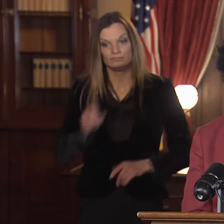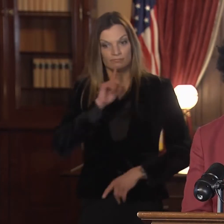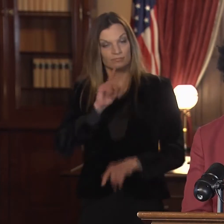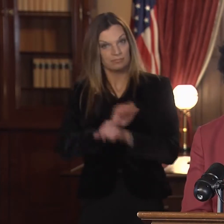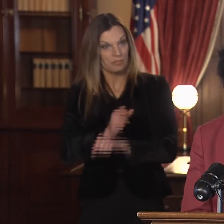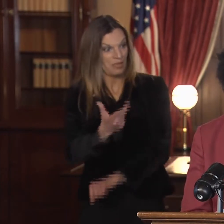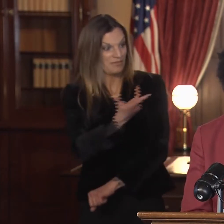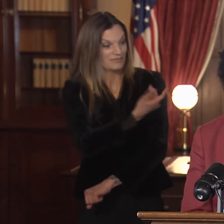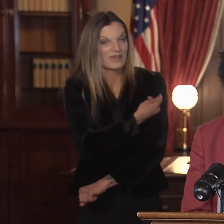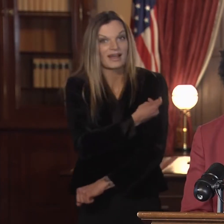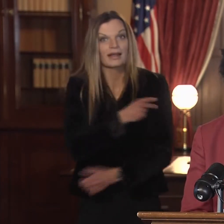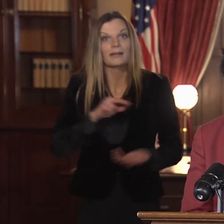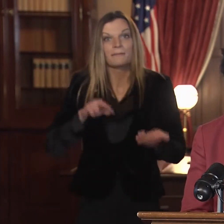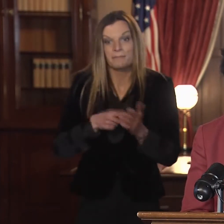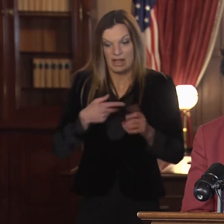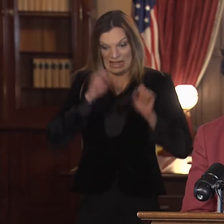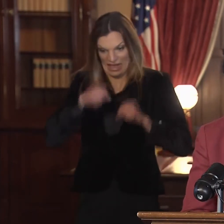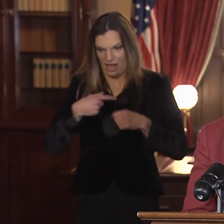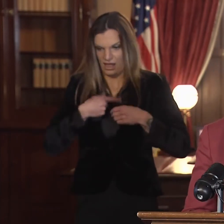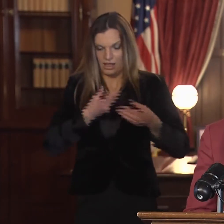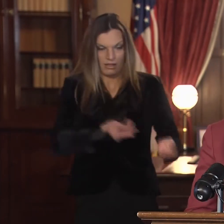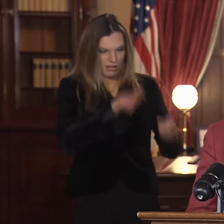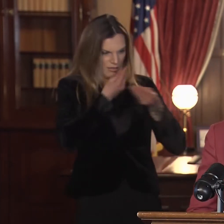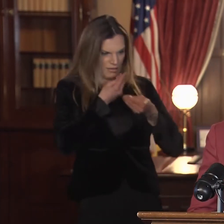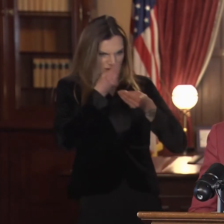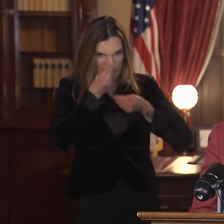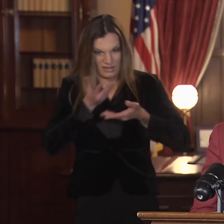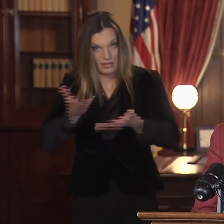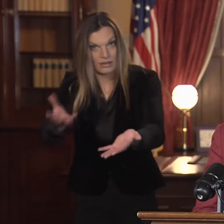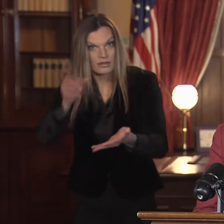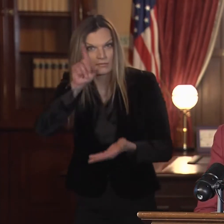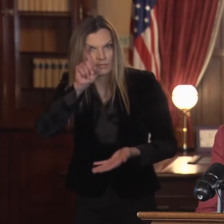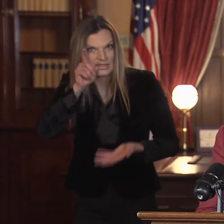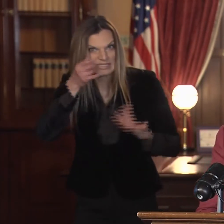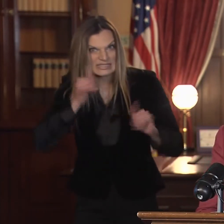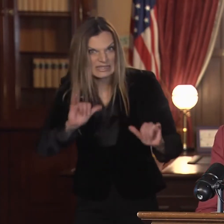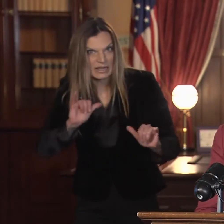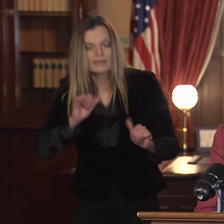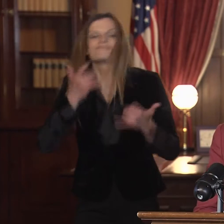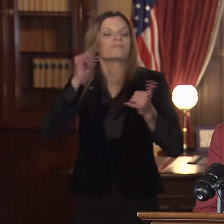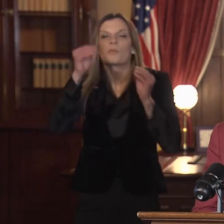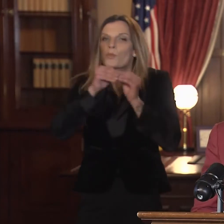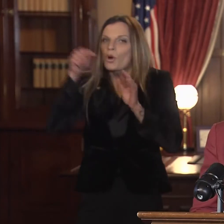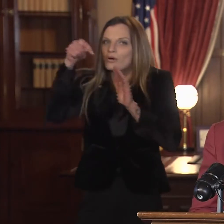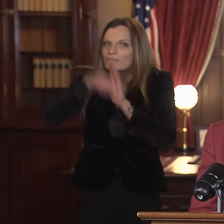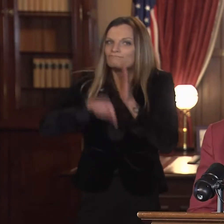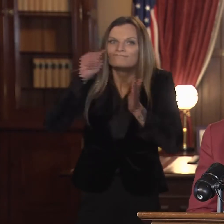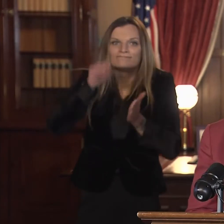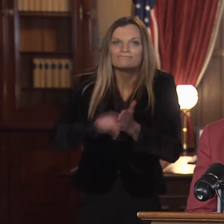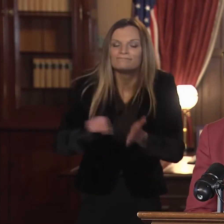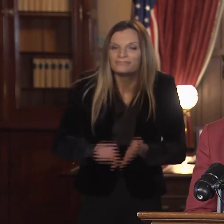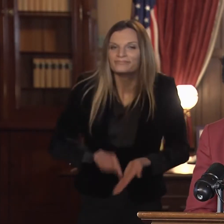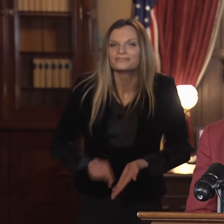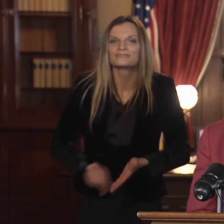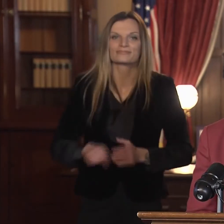VERY HE CAN IFFIVE IN PREVENTING COVID-19 DISEASE, MORE RESEARCH MUST BE DONE TO SEE IF PEOPLE WHO GOT THE VACCINE CAN STILL SPREAD THE VIRUS TO OTHER